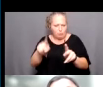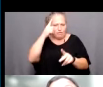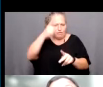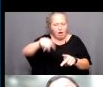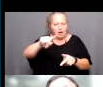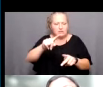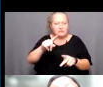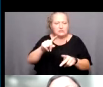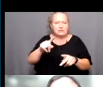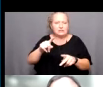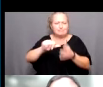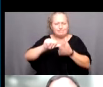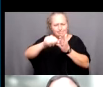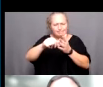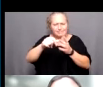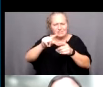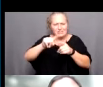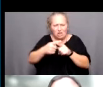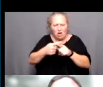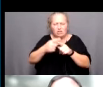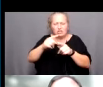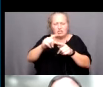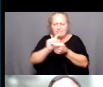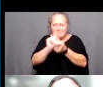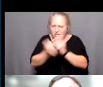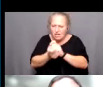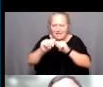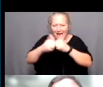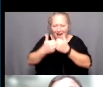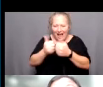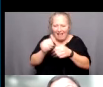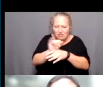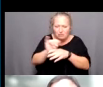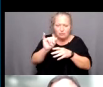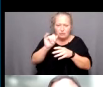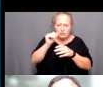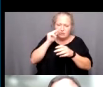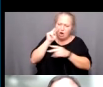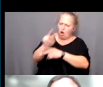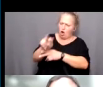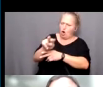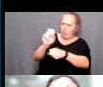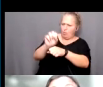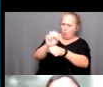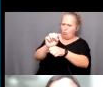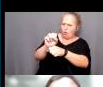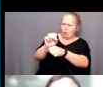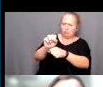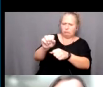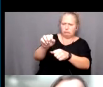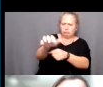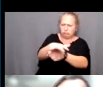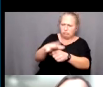insert changes in how the industry looks at the workforce and voice for their workers.